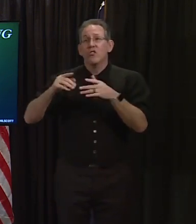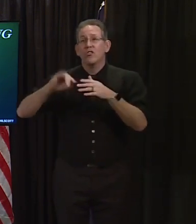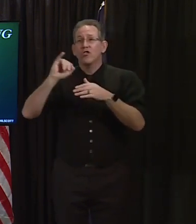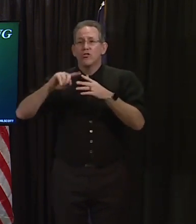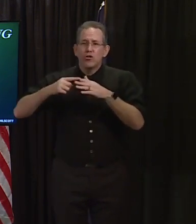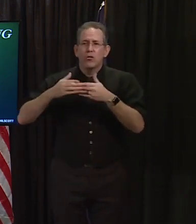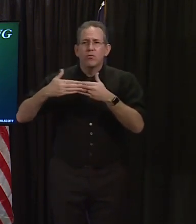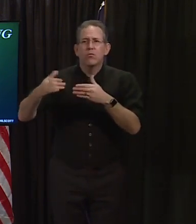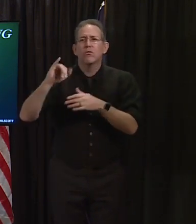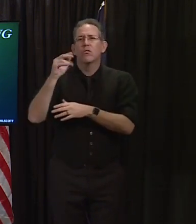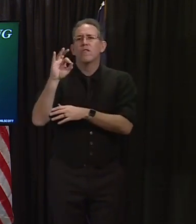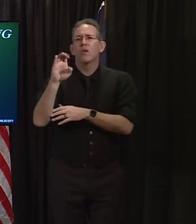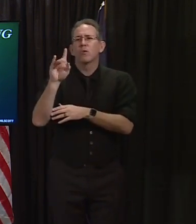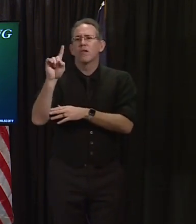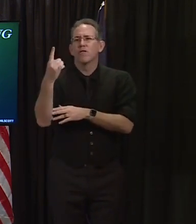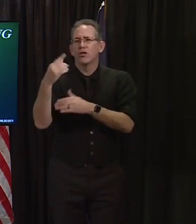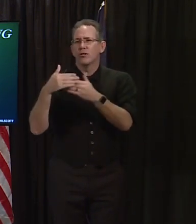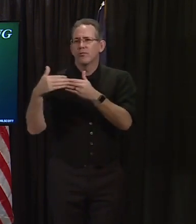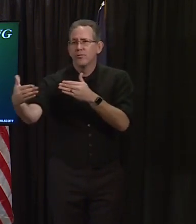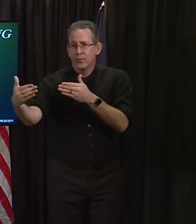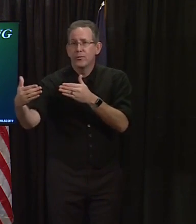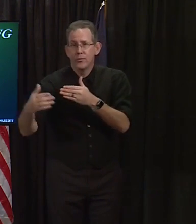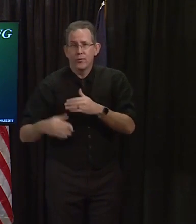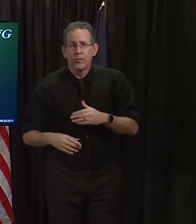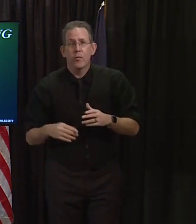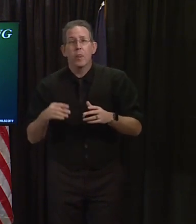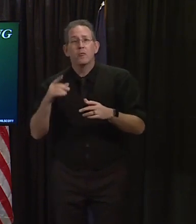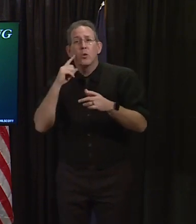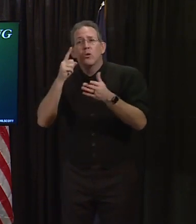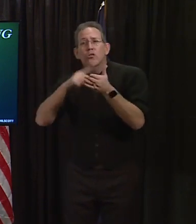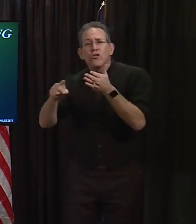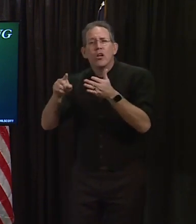available and to see the lower costs for health insurance through the